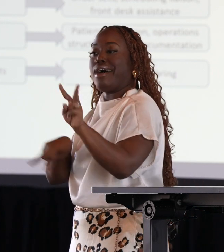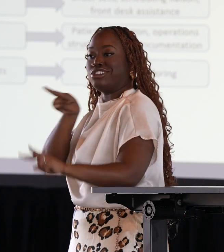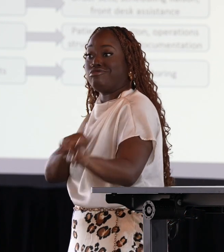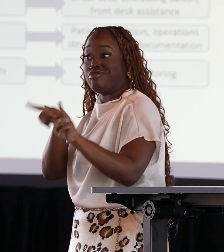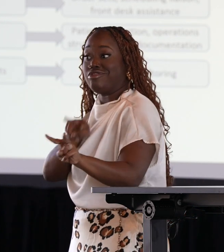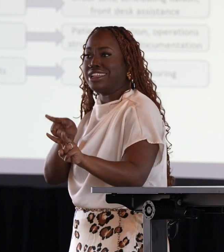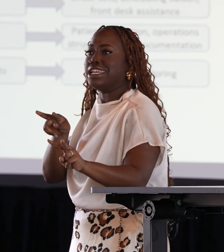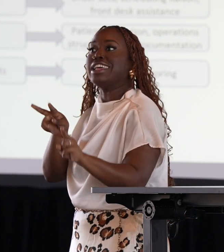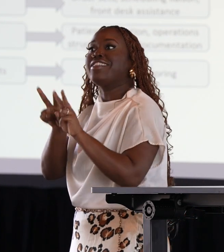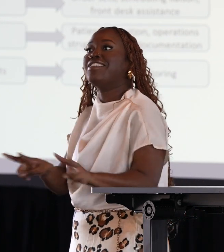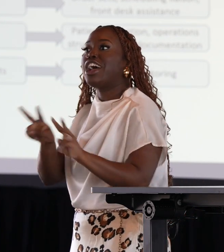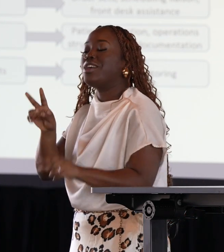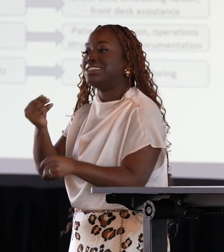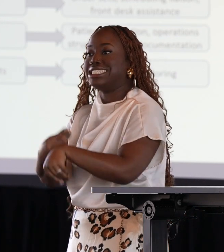about the value of telehealth and different ways that we can